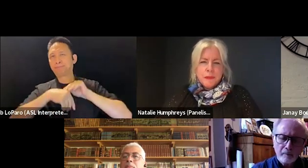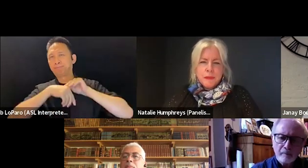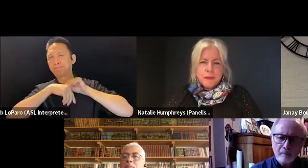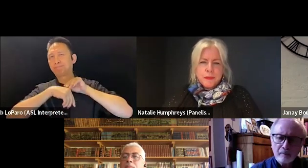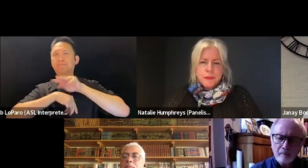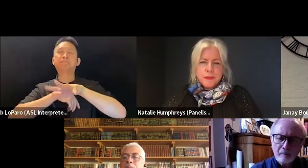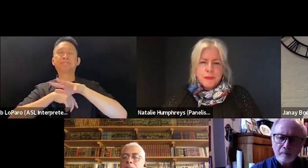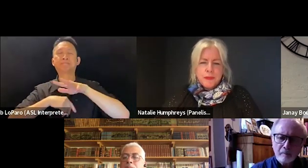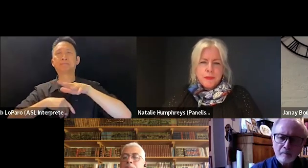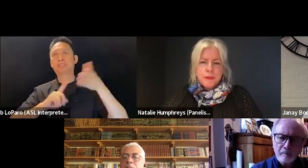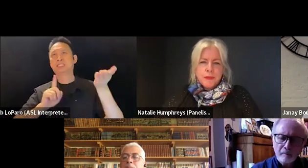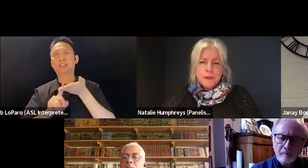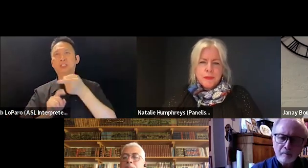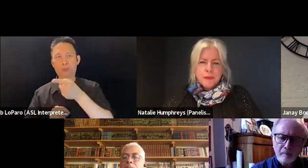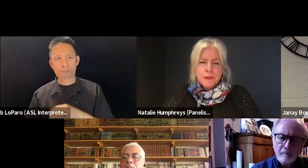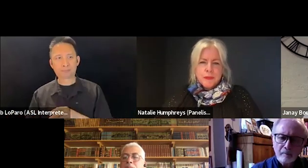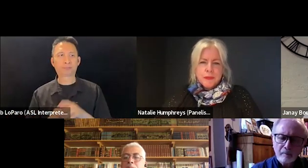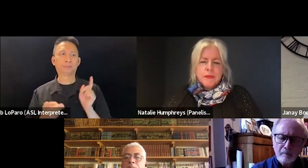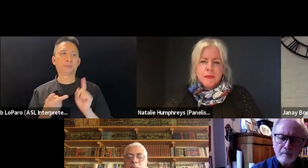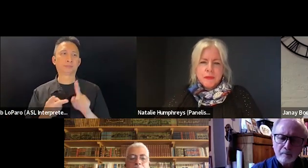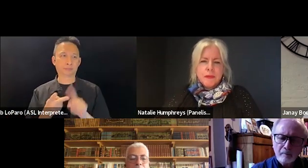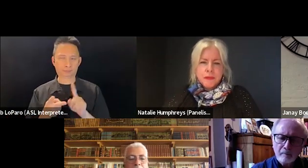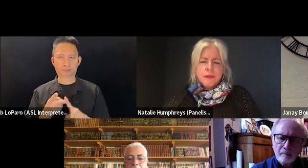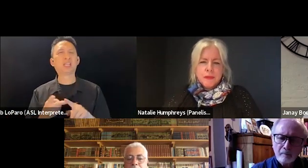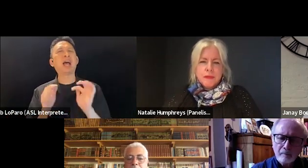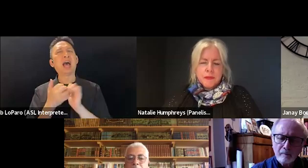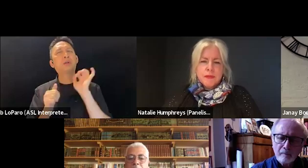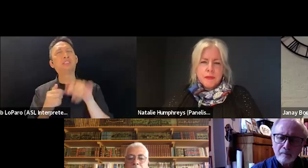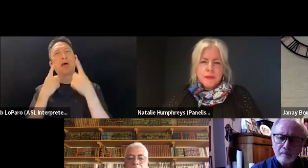And then how does that come into work when you're thinking about funding the film?